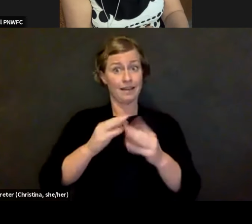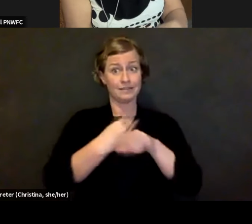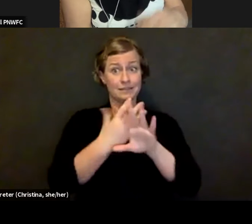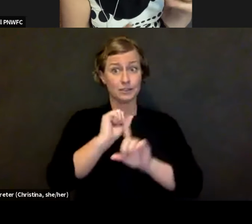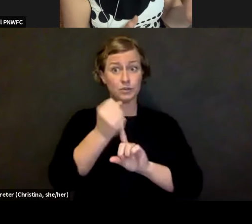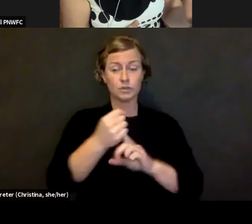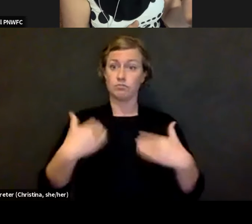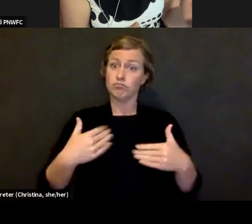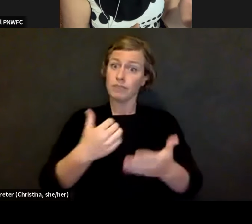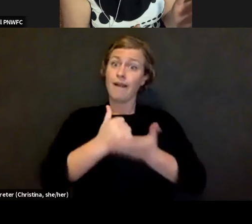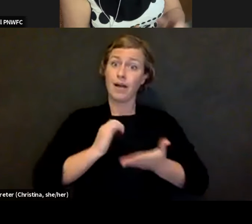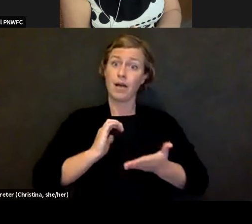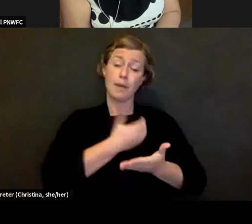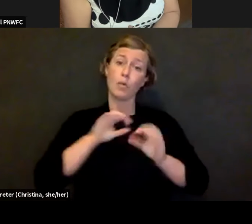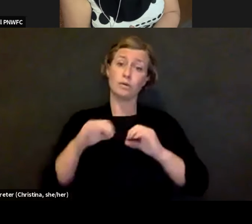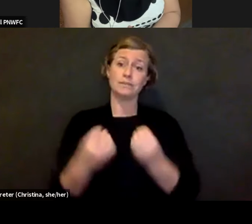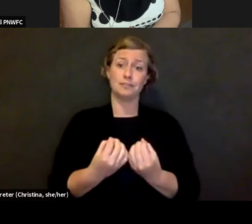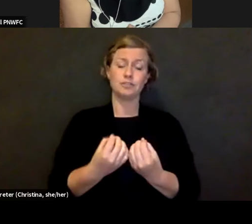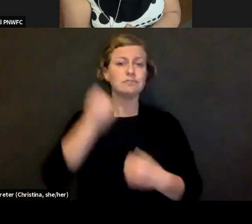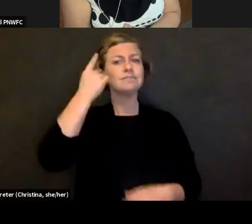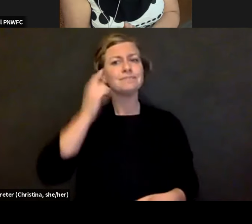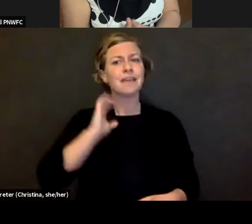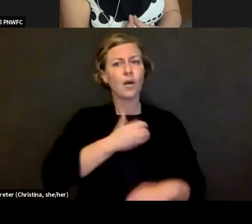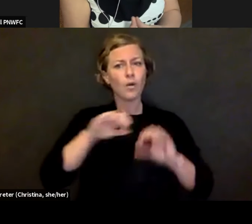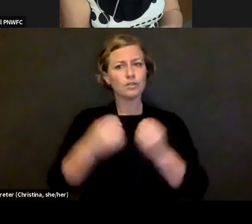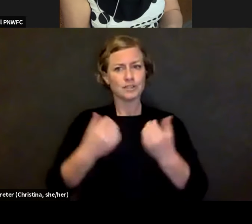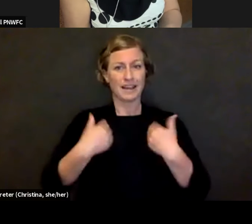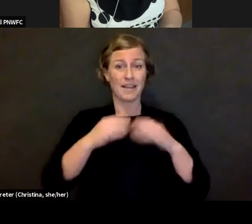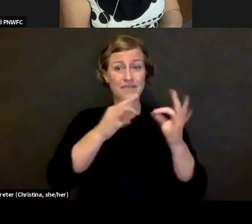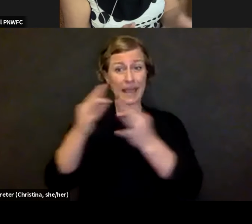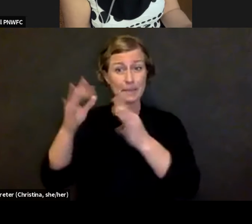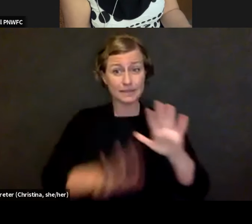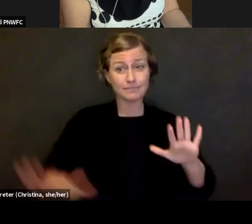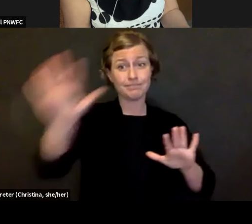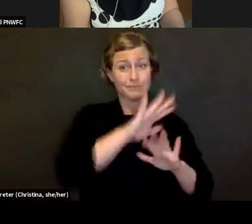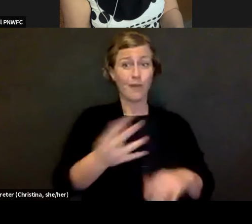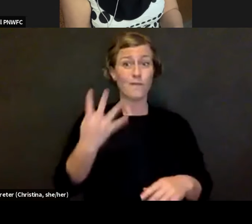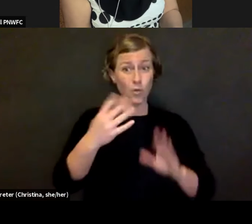I was just going to say, yeah, the whole online thing